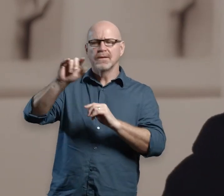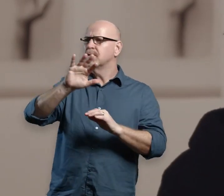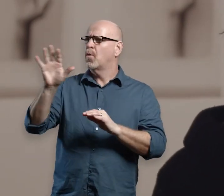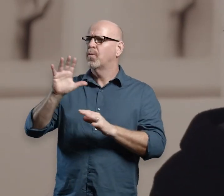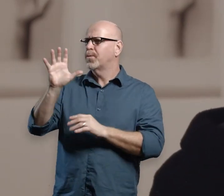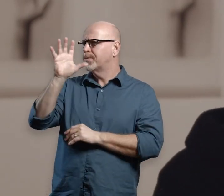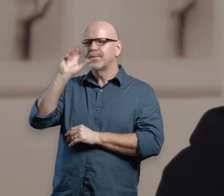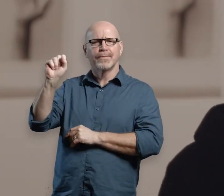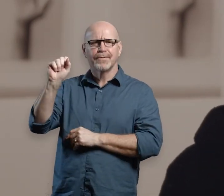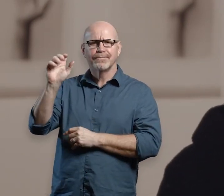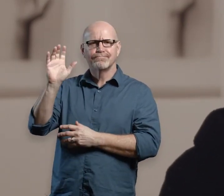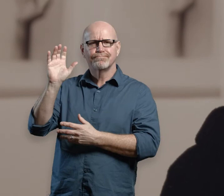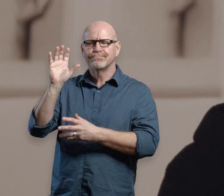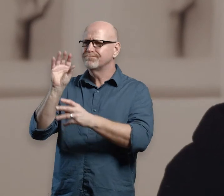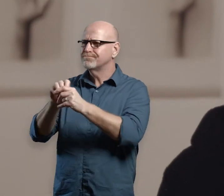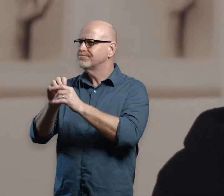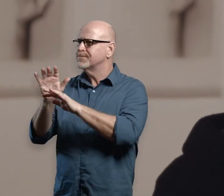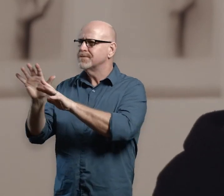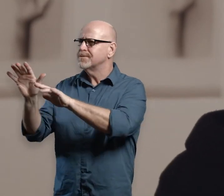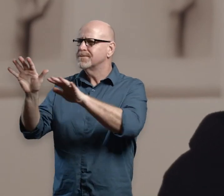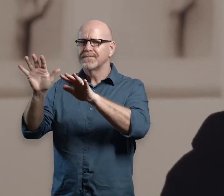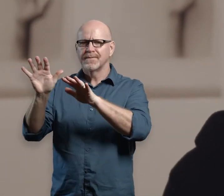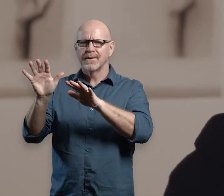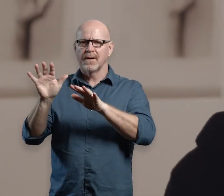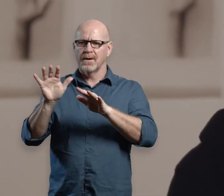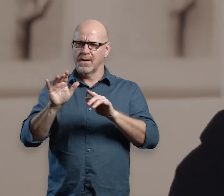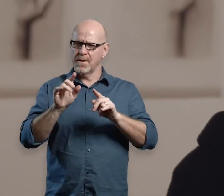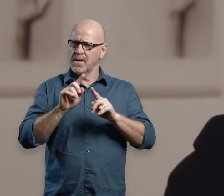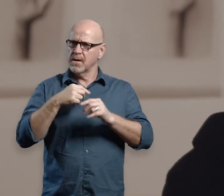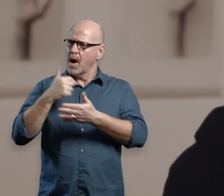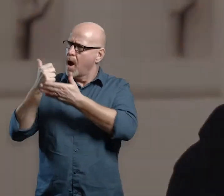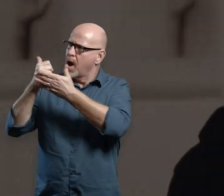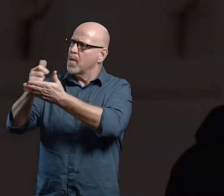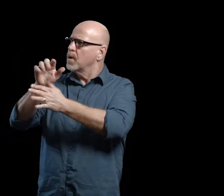to be open and accessible and inclusive it would be art spaces.